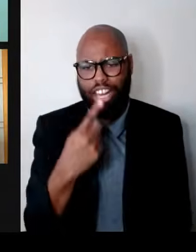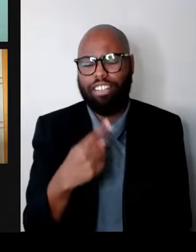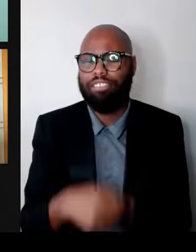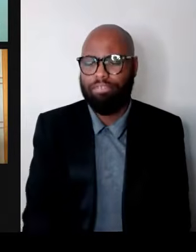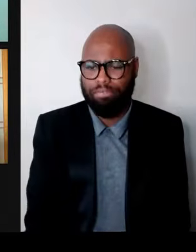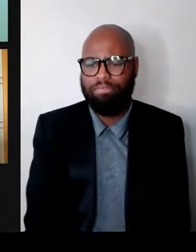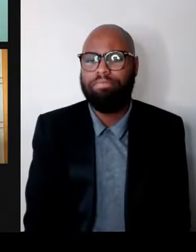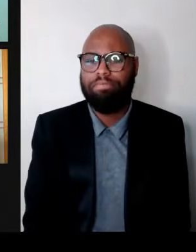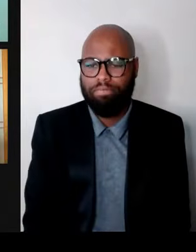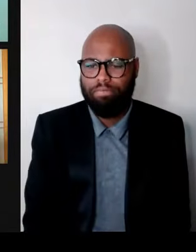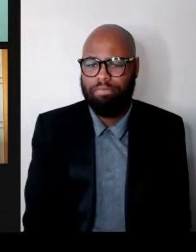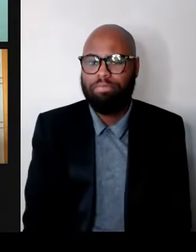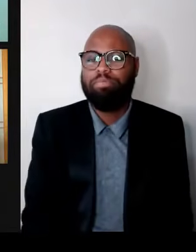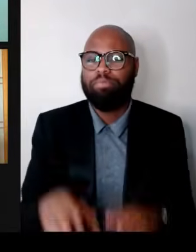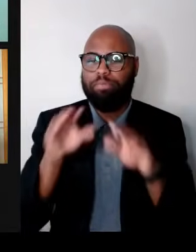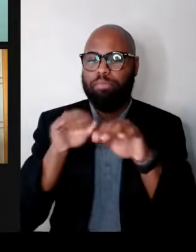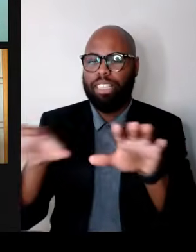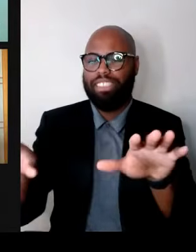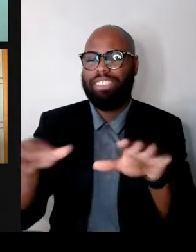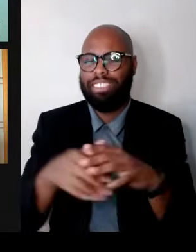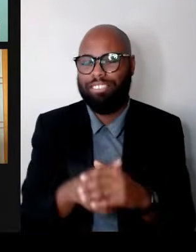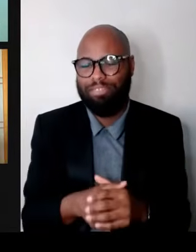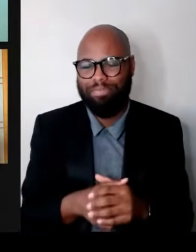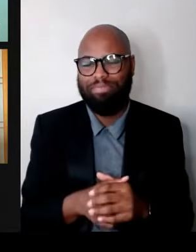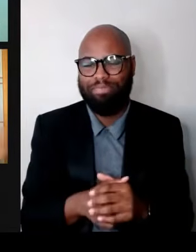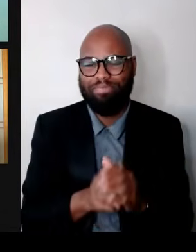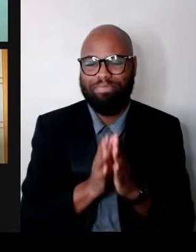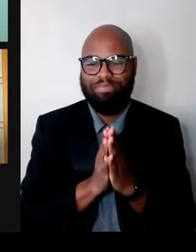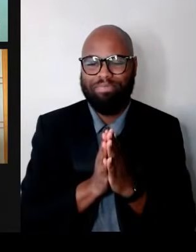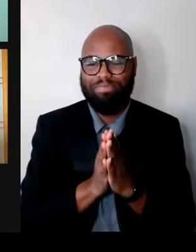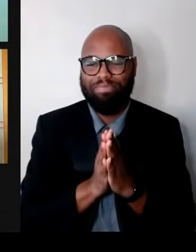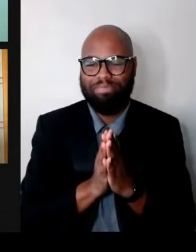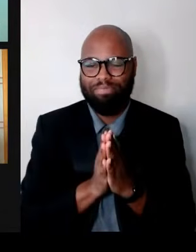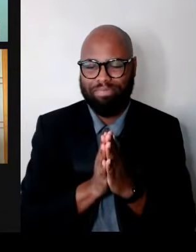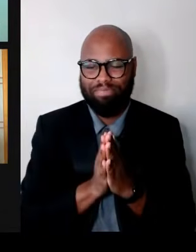Blessings. Thank you. Thanks again. Gracias. - Indeed. Indeed.